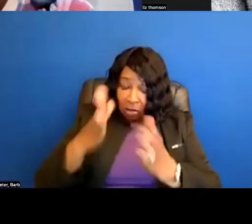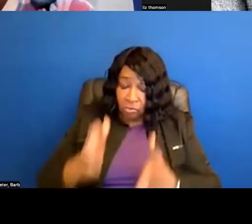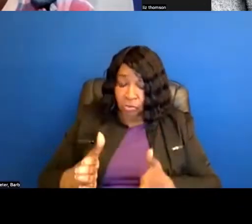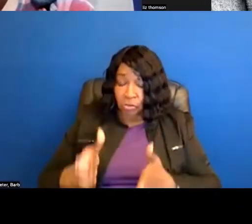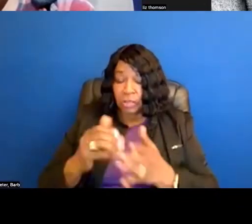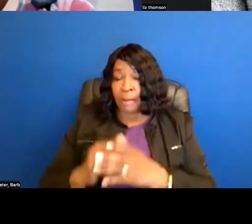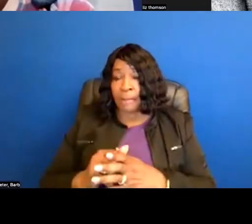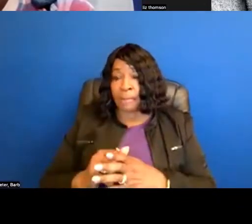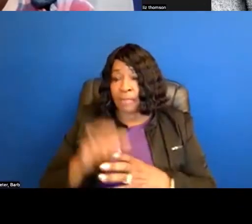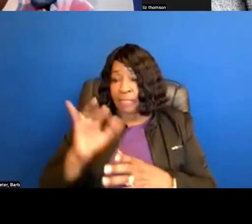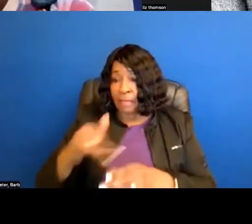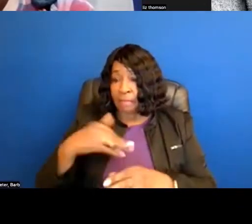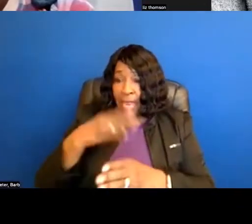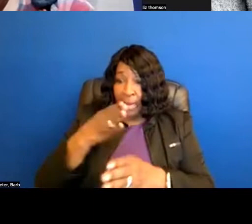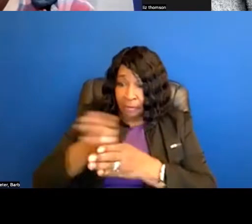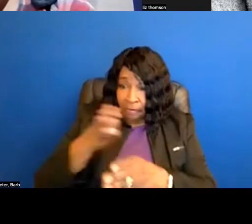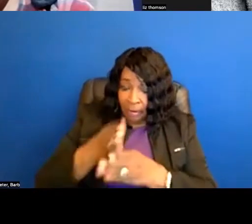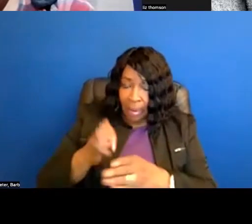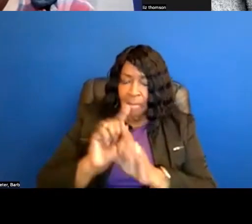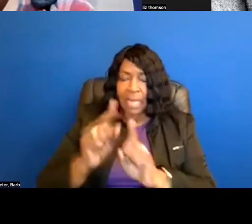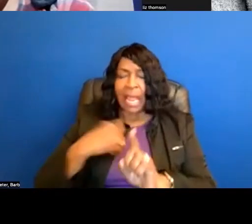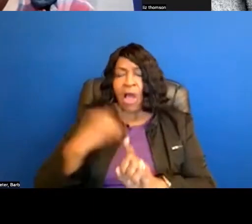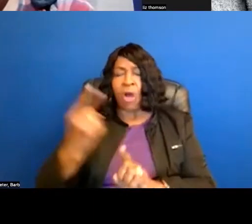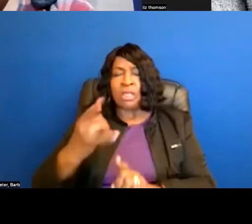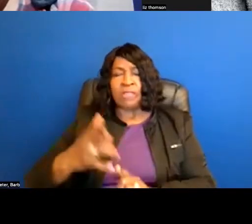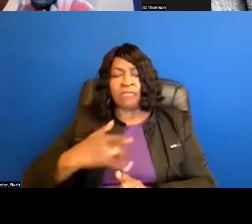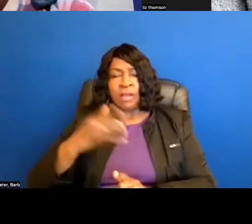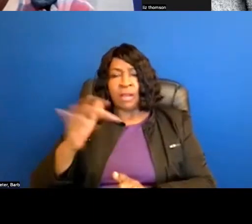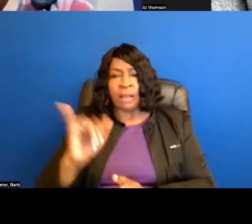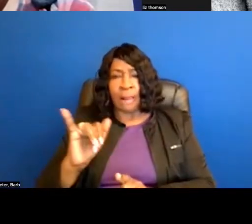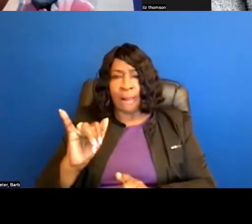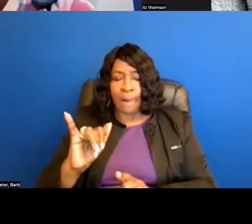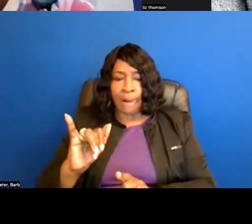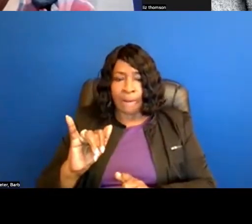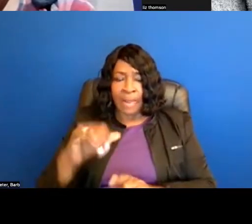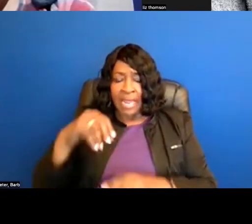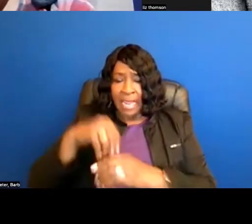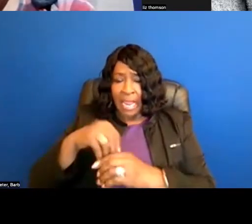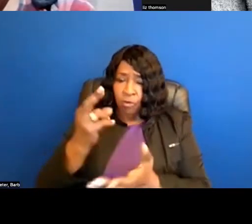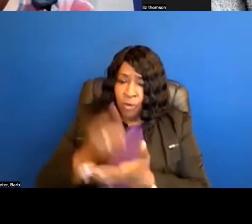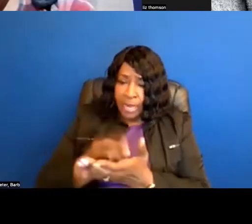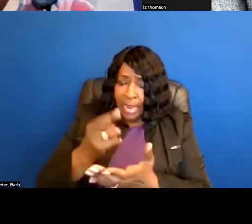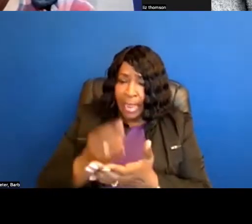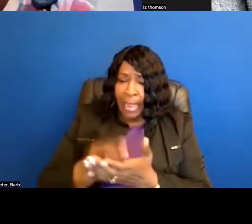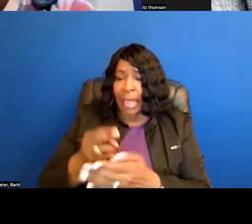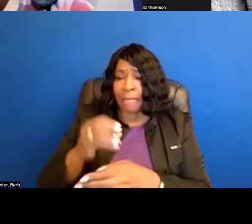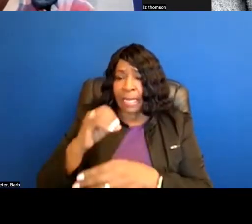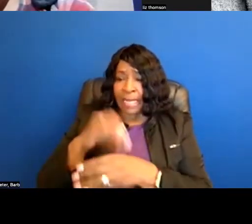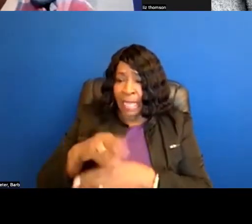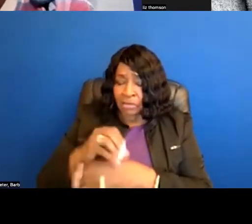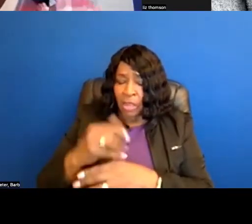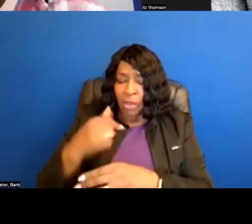But I always felt like within rehab counseling, we talk a lot about servicing people,